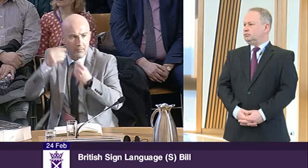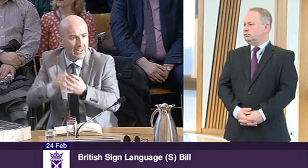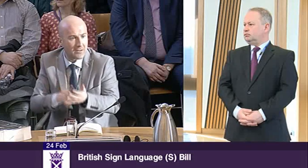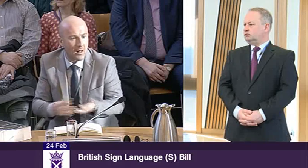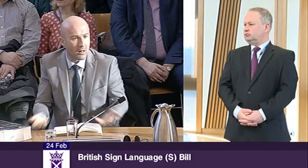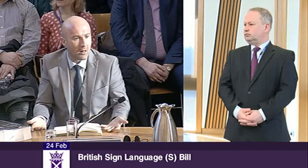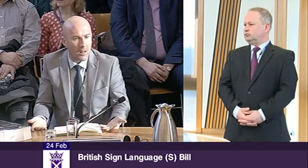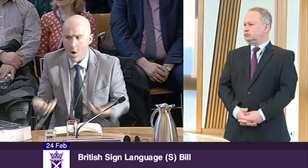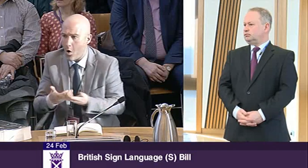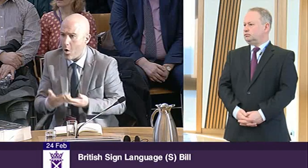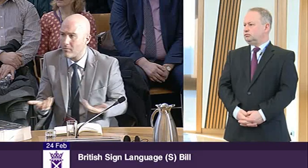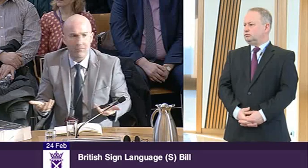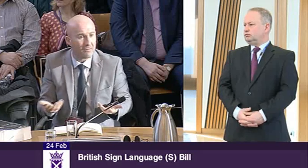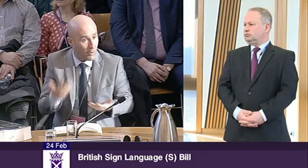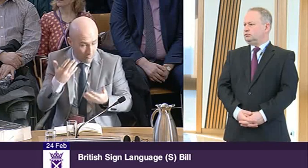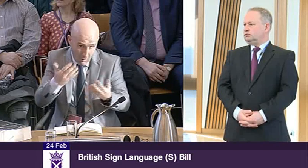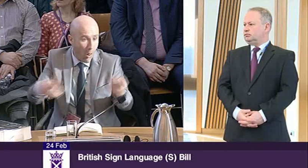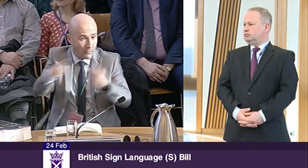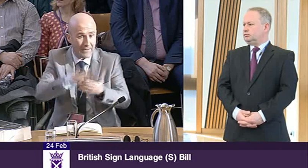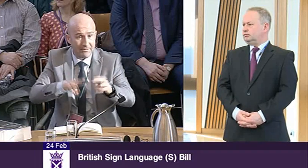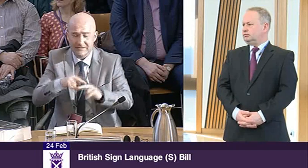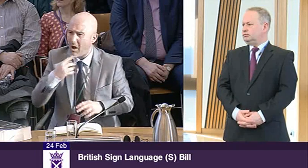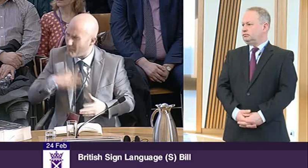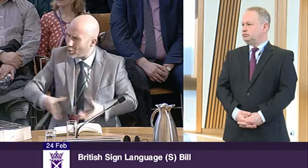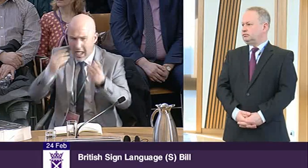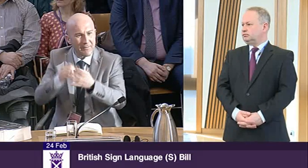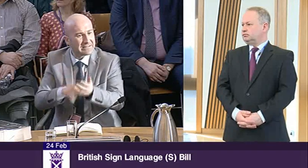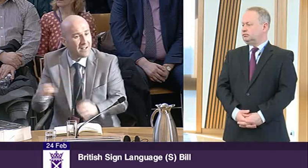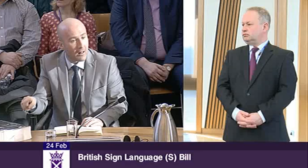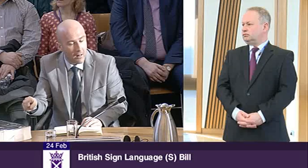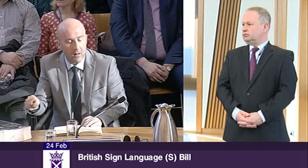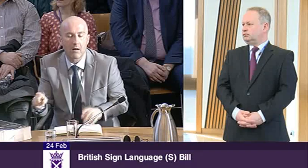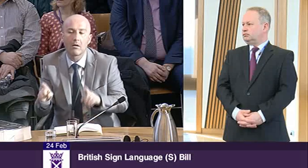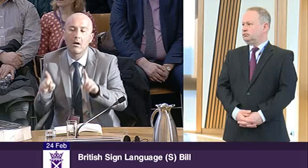to communicate with their child. They do not know where to go to learn BSL, and they are